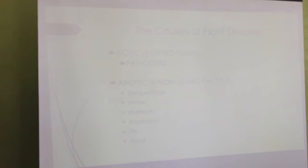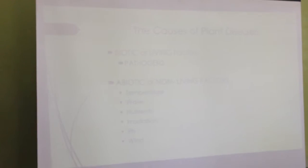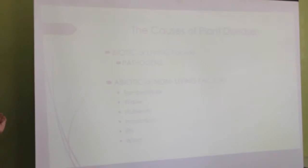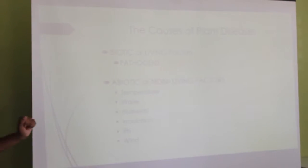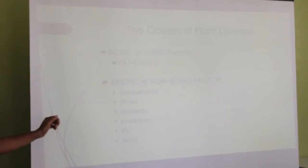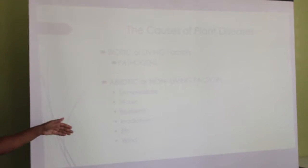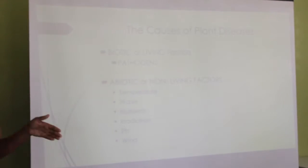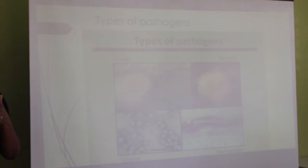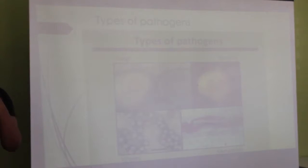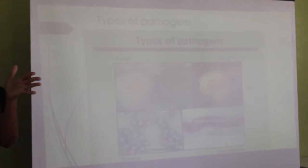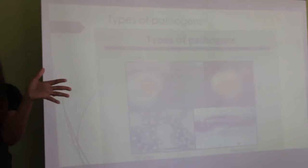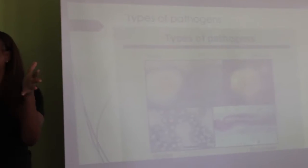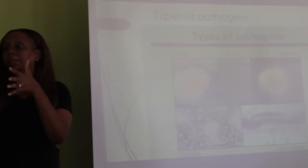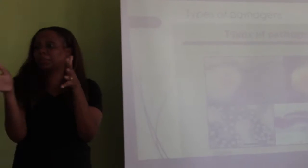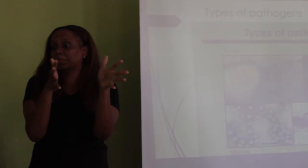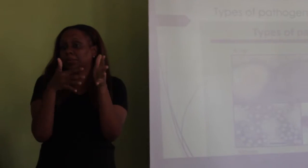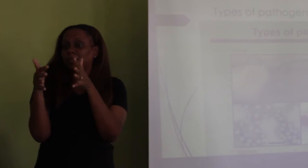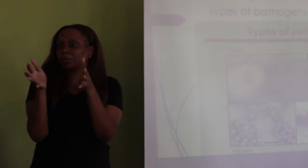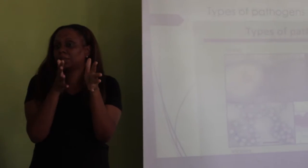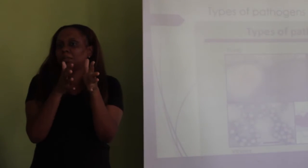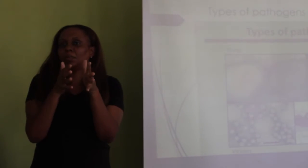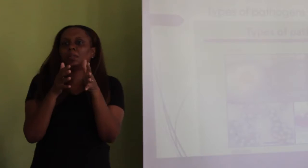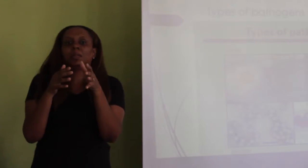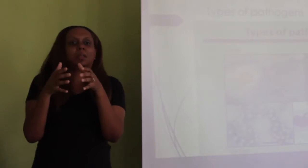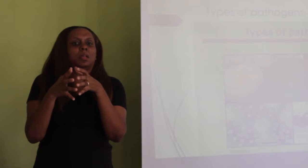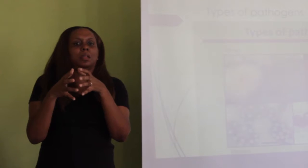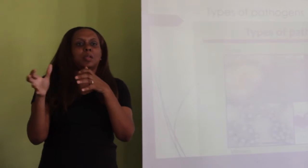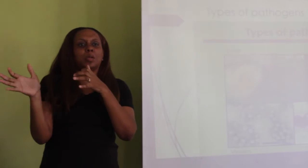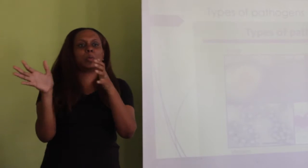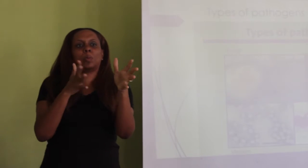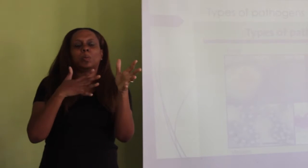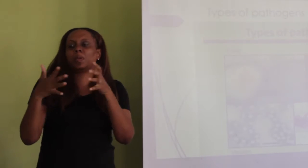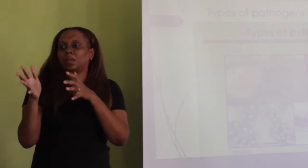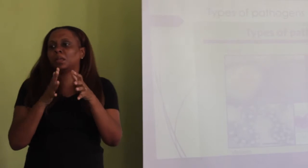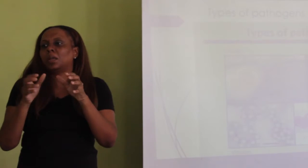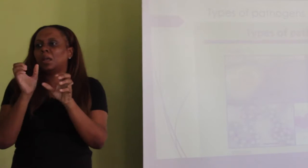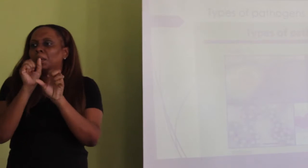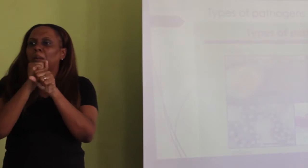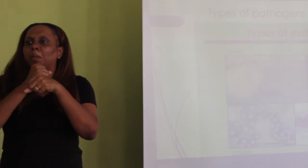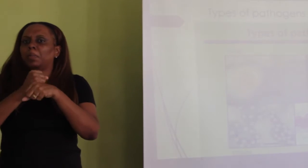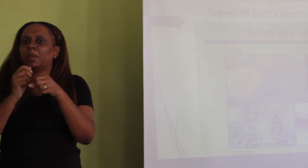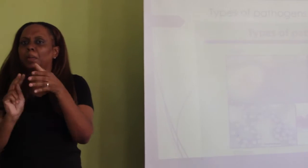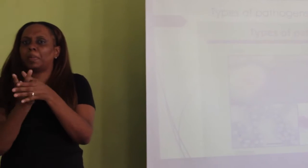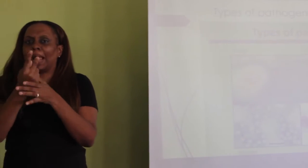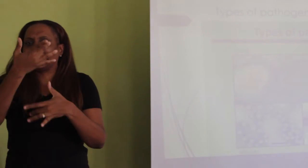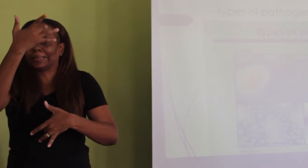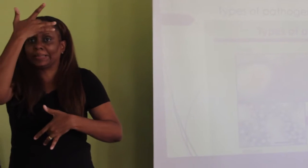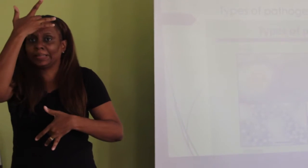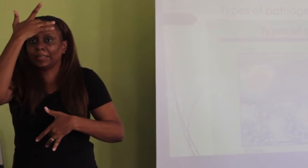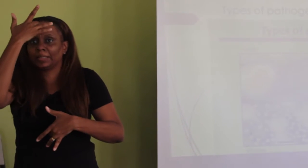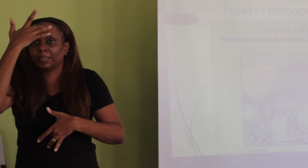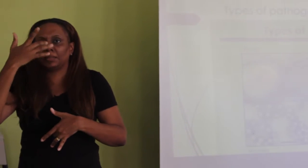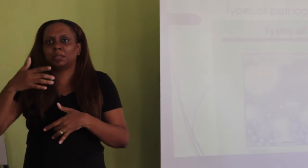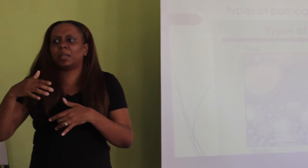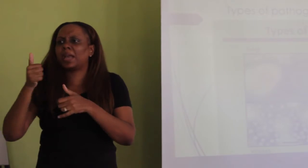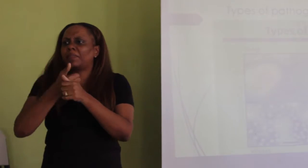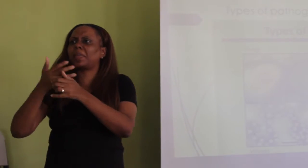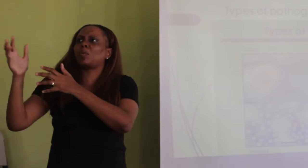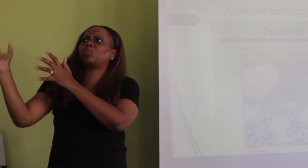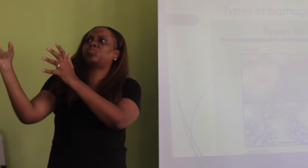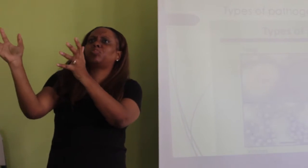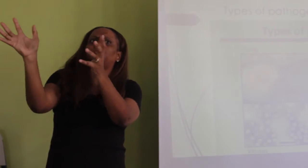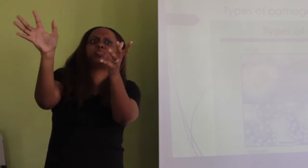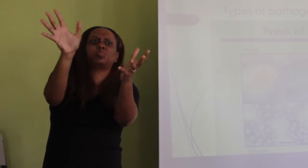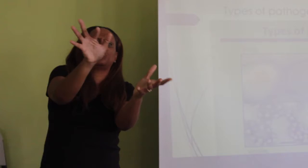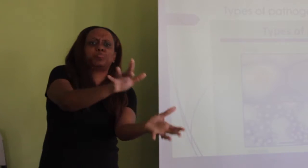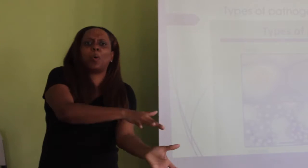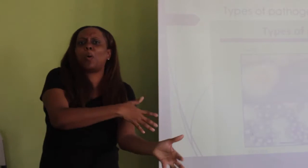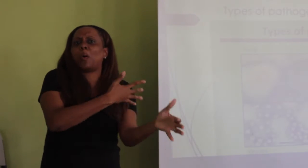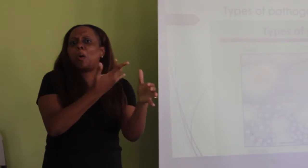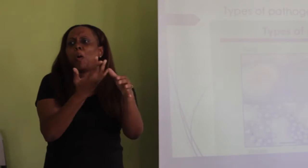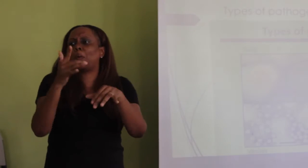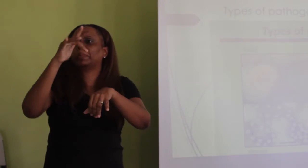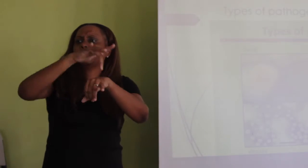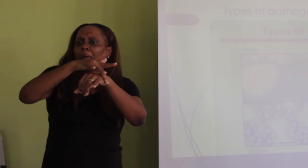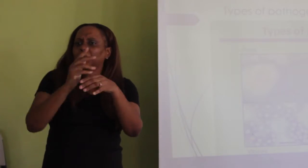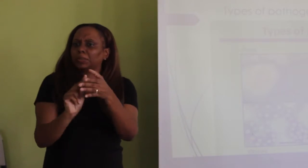is a transporter of diseases types of packaging we cannot see them so well but here we have types of